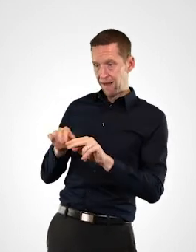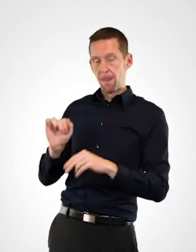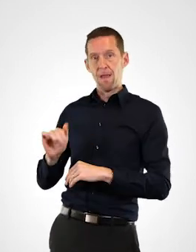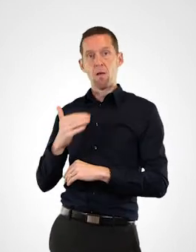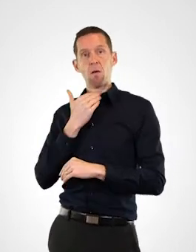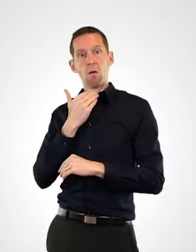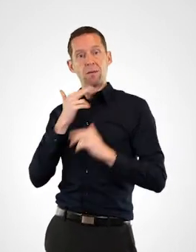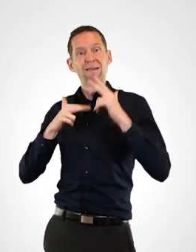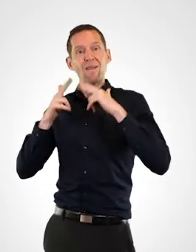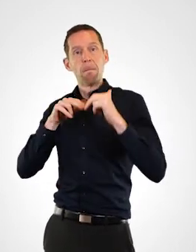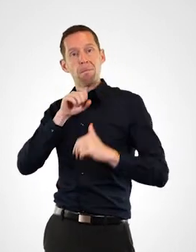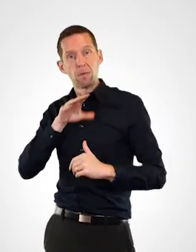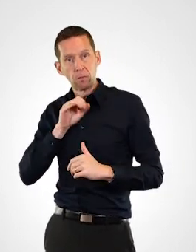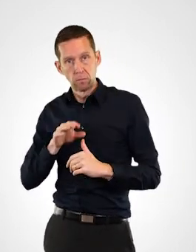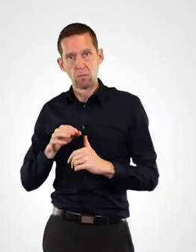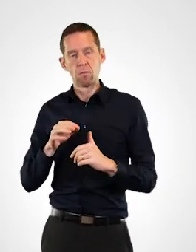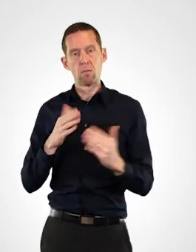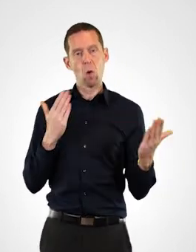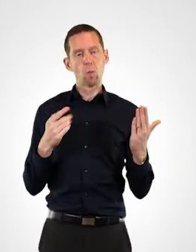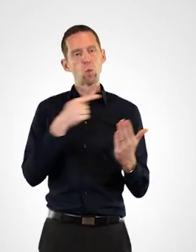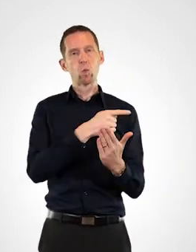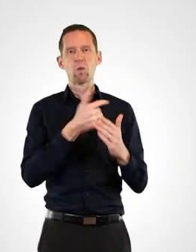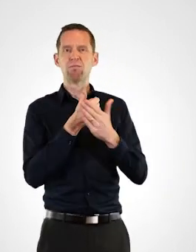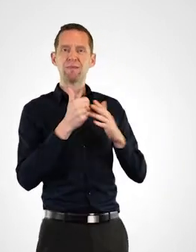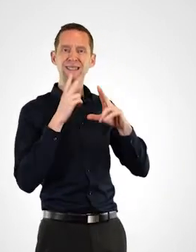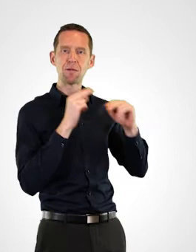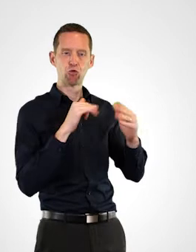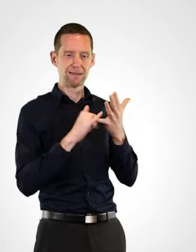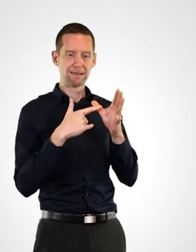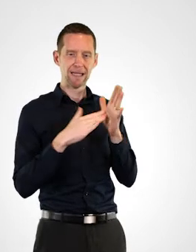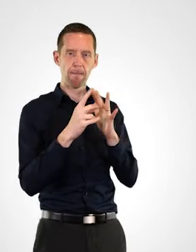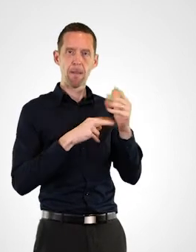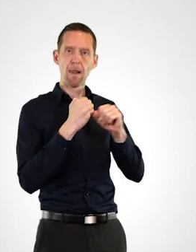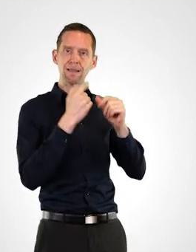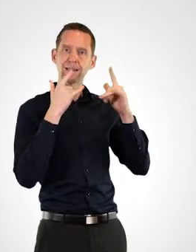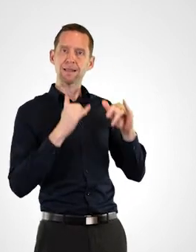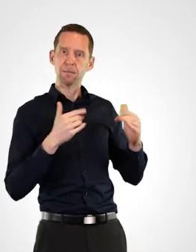vocal development as speech sampling, so we asked do they have current